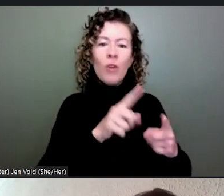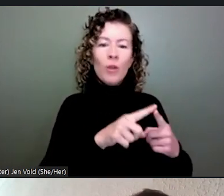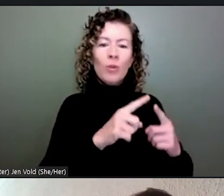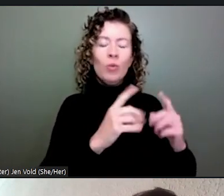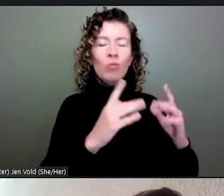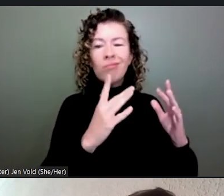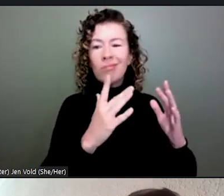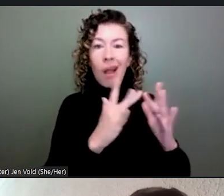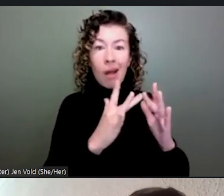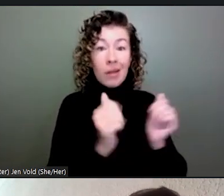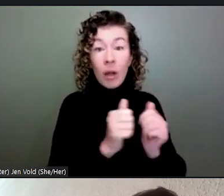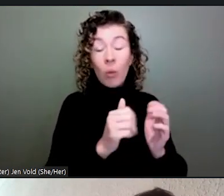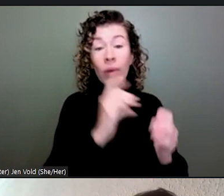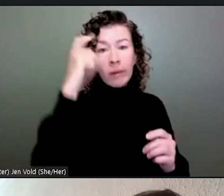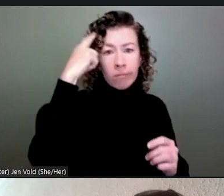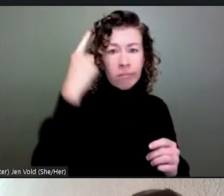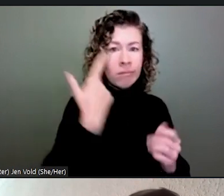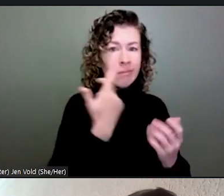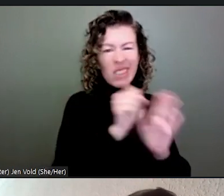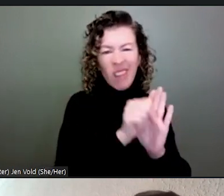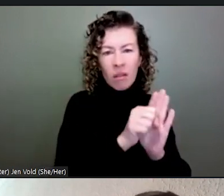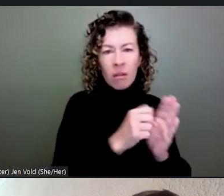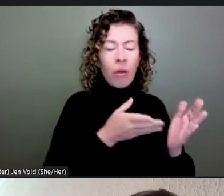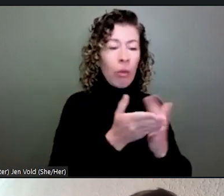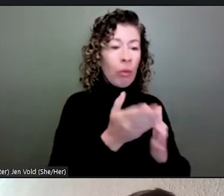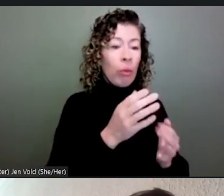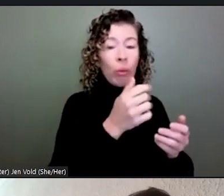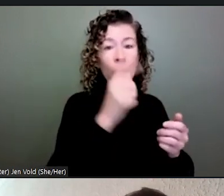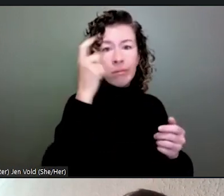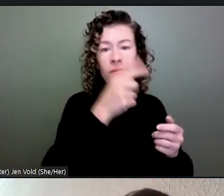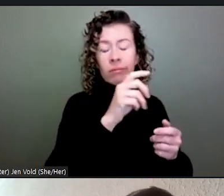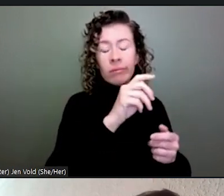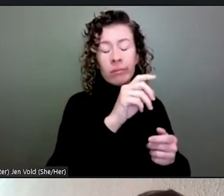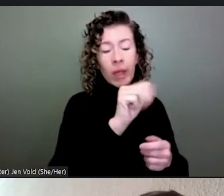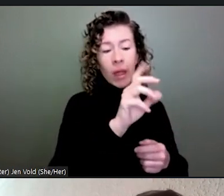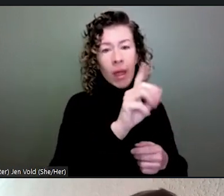the state through administration, through the naturalization process, through tests, etc.